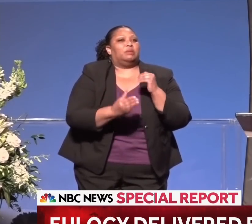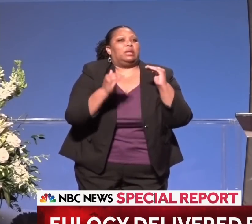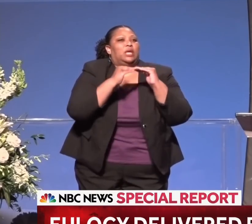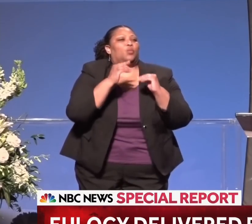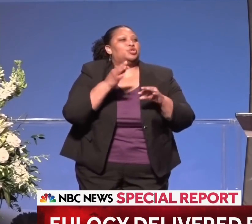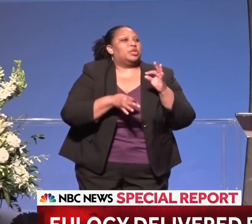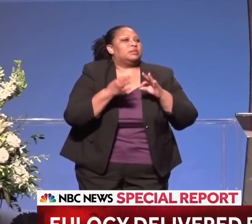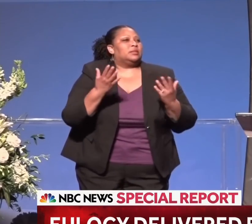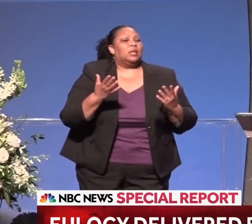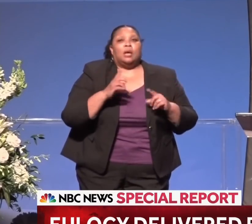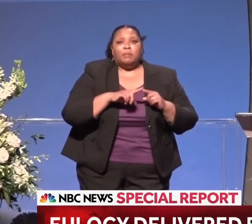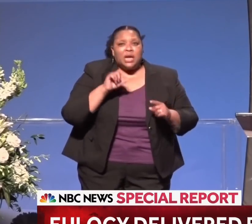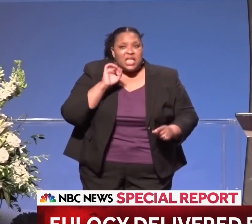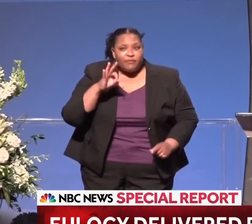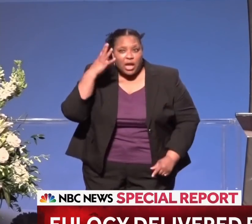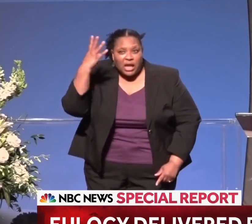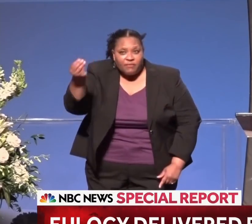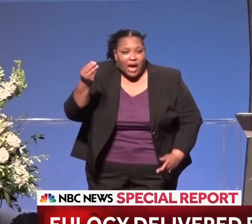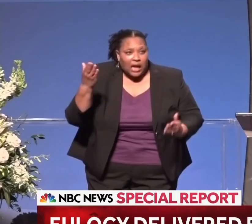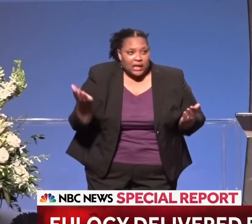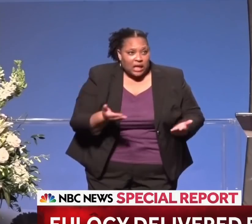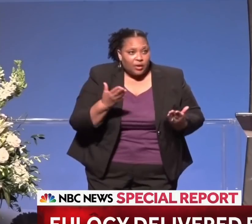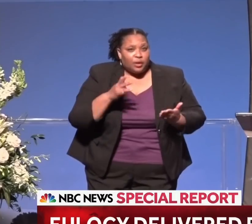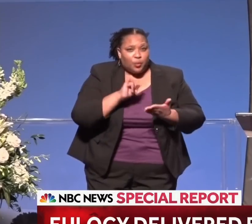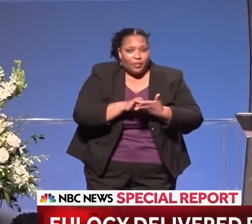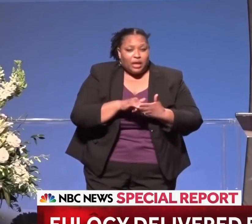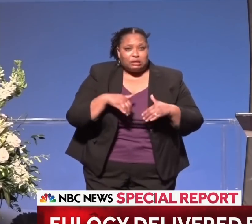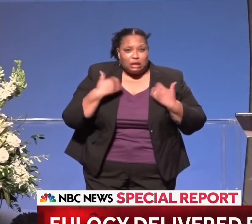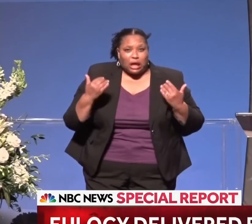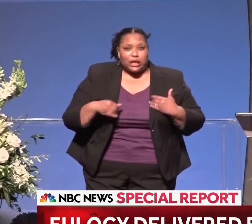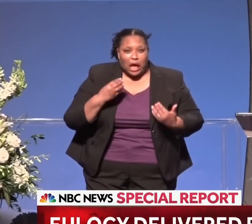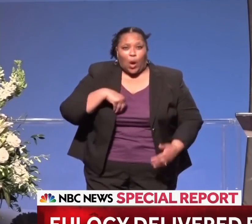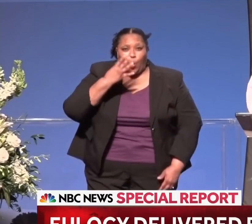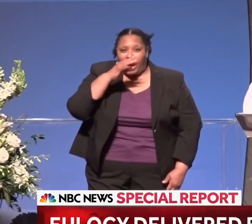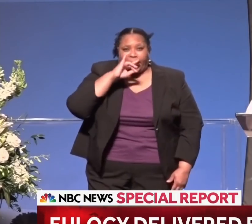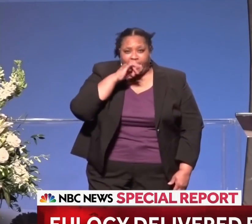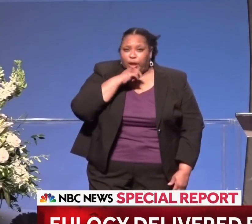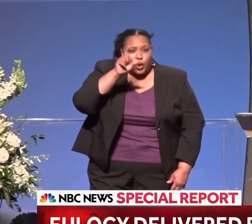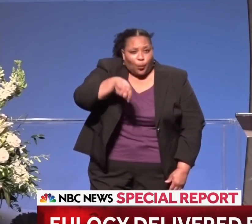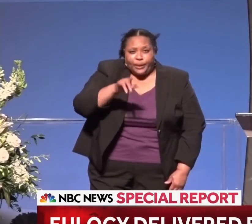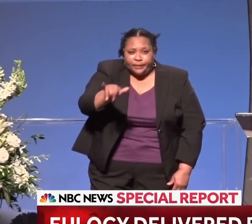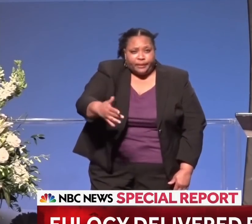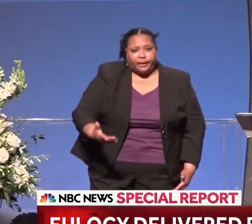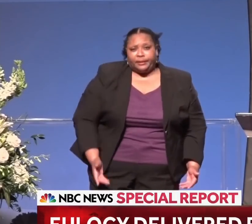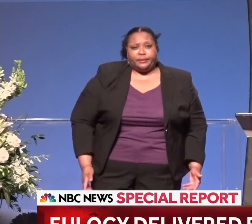IT’S NICE, BIG CORPORATIONS SAID WE’RE GOING TO THROW MONEY TO STUDY EQUAL JUSTICE.